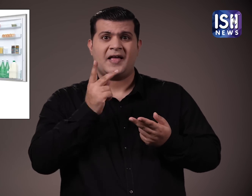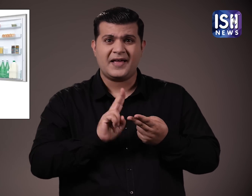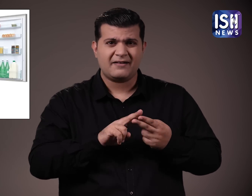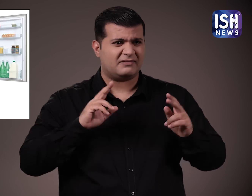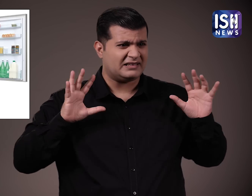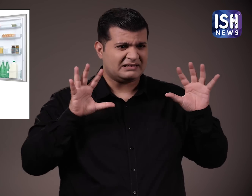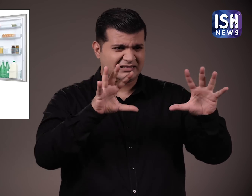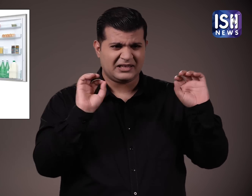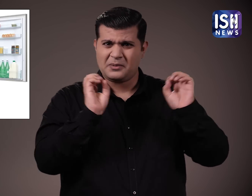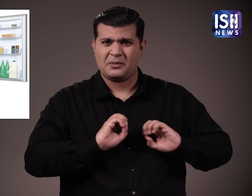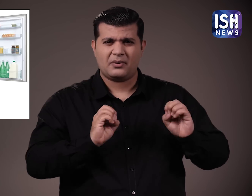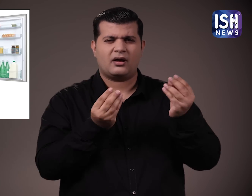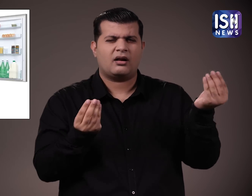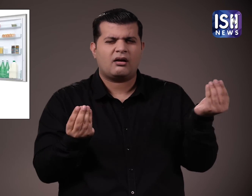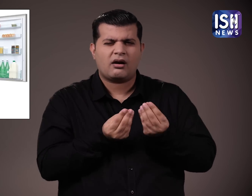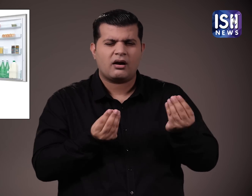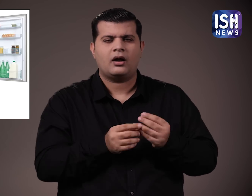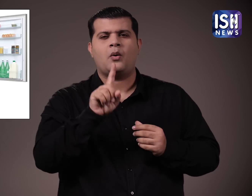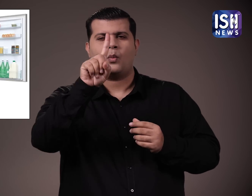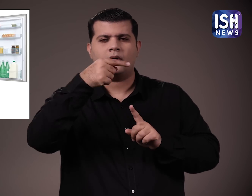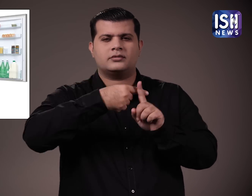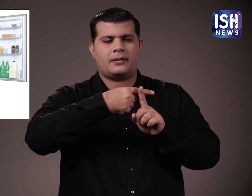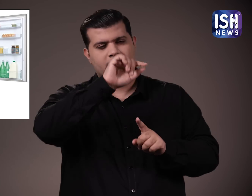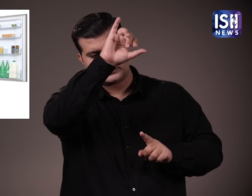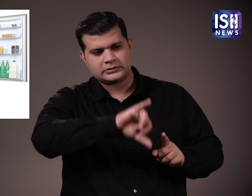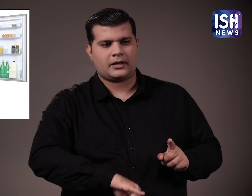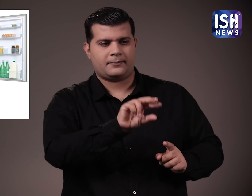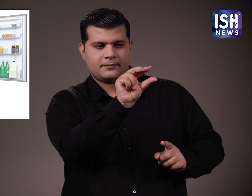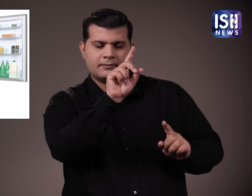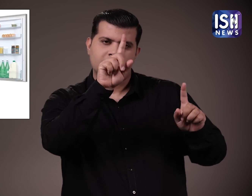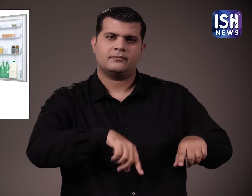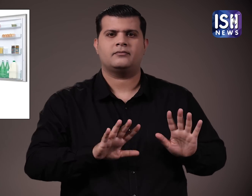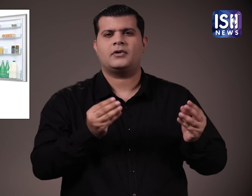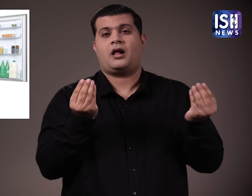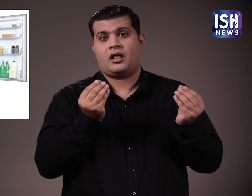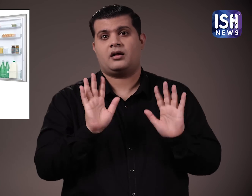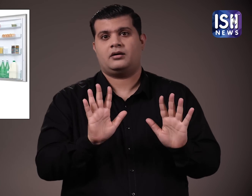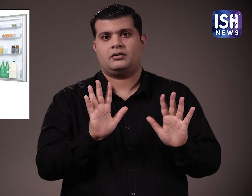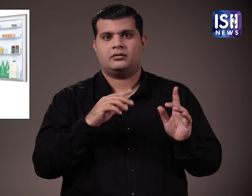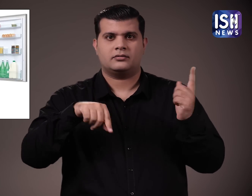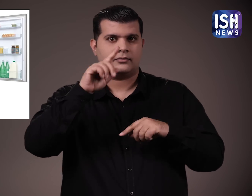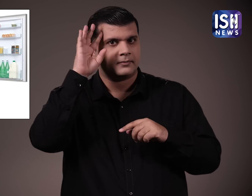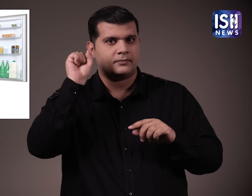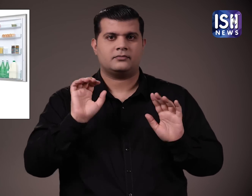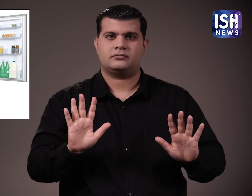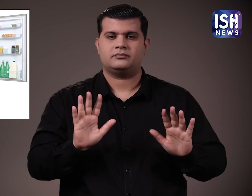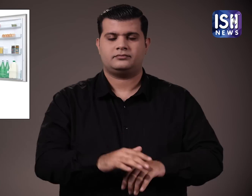if there is hardly anything, then you can set one temperature for the whole fridge. Remember this.